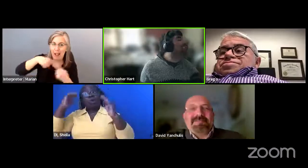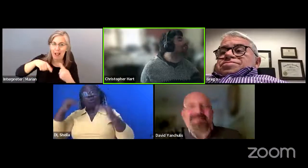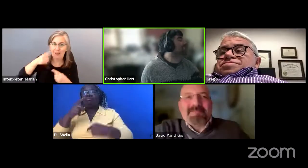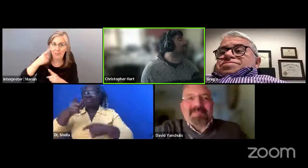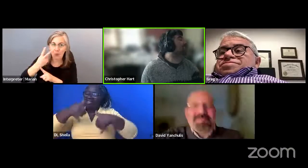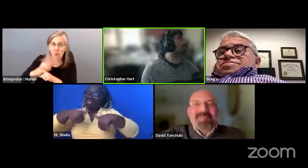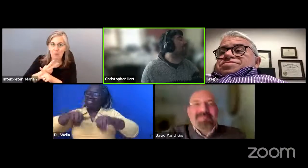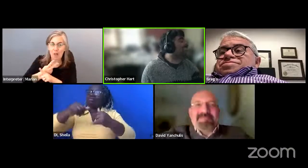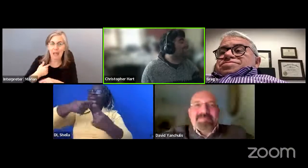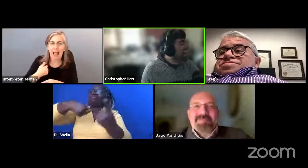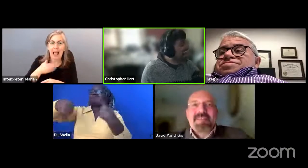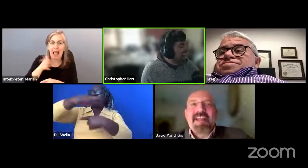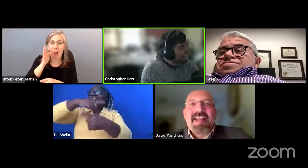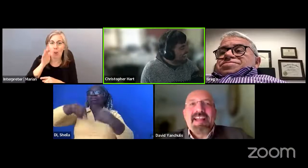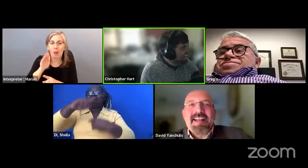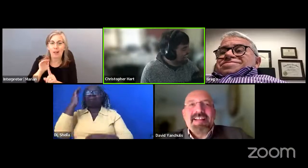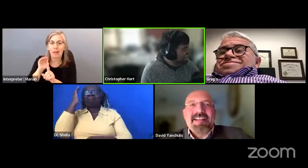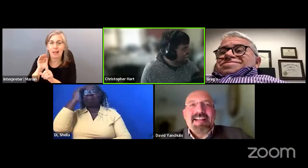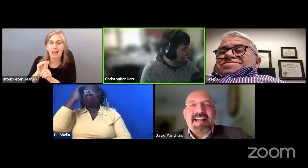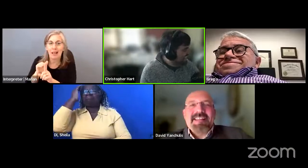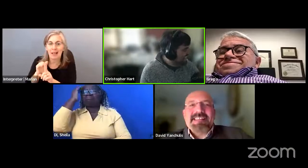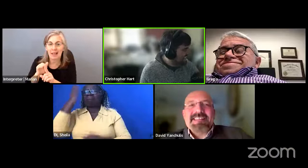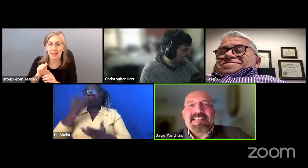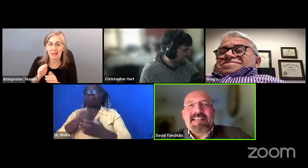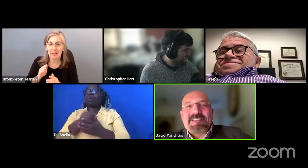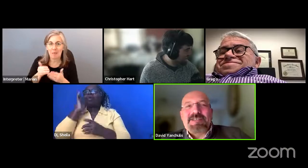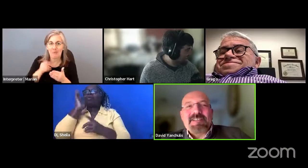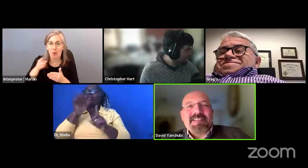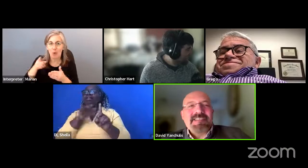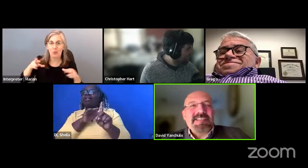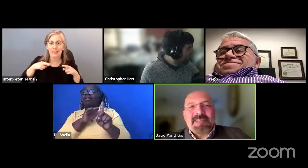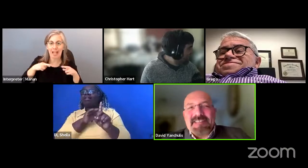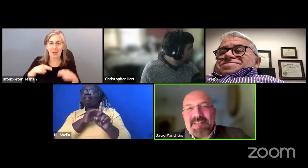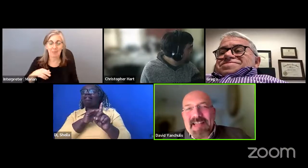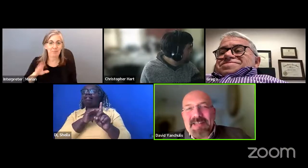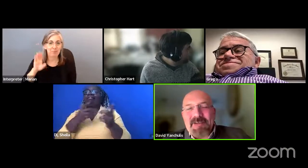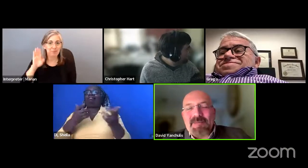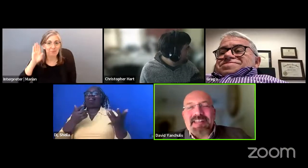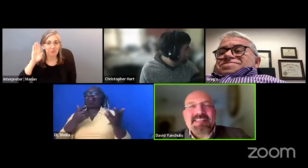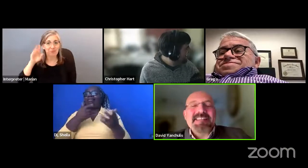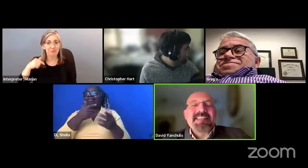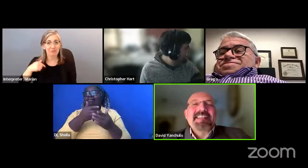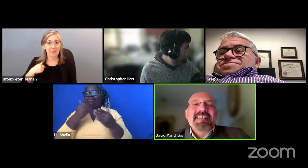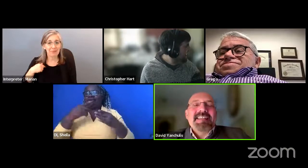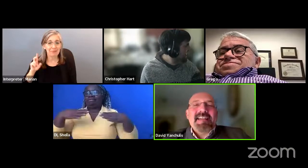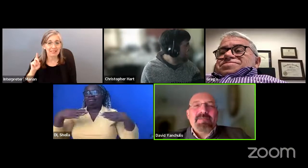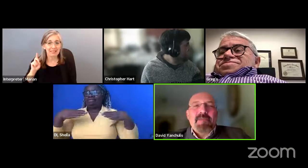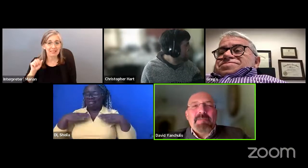you before. Dave Yanchulis: This is Dave Yanchulis and I want to say thank you, Chris, and what